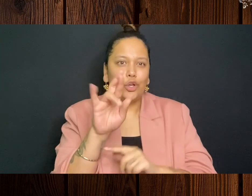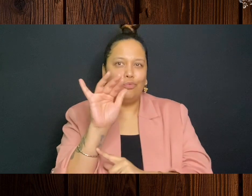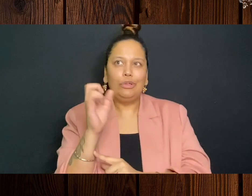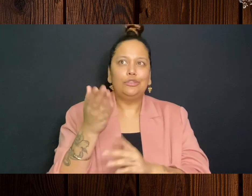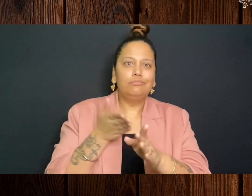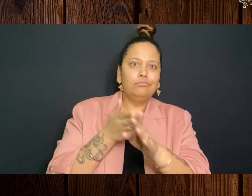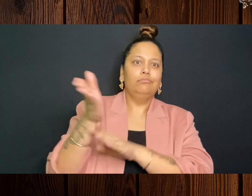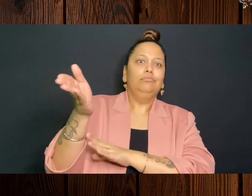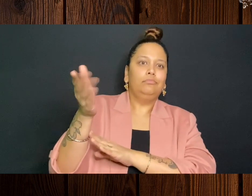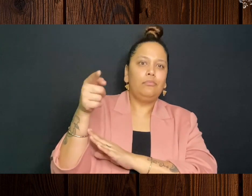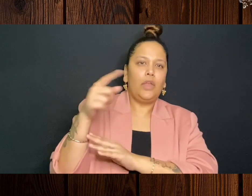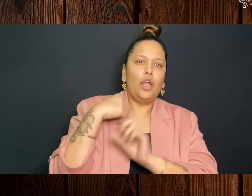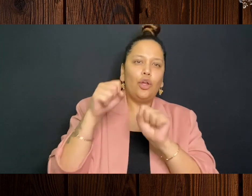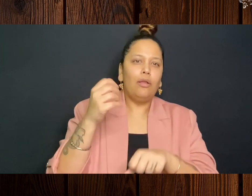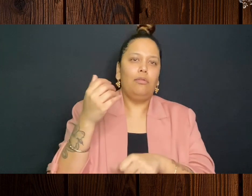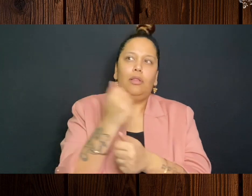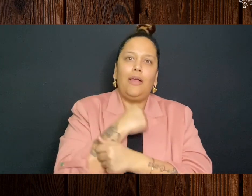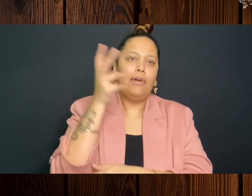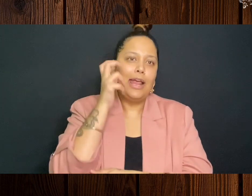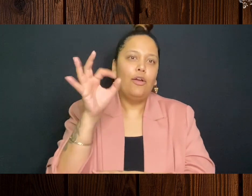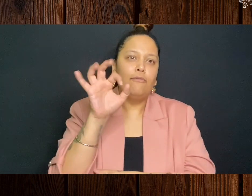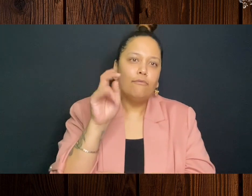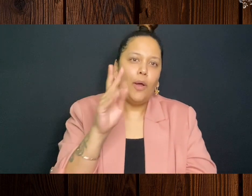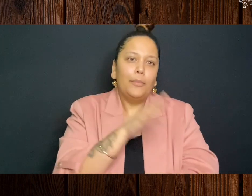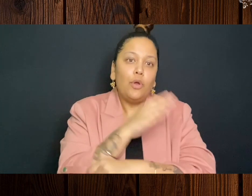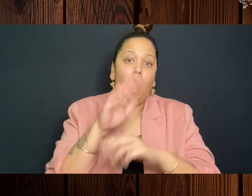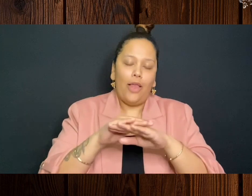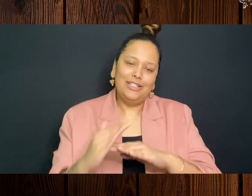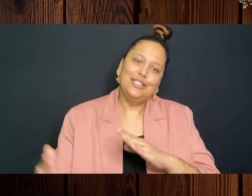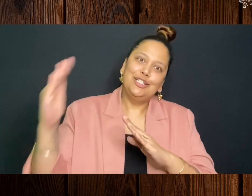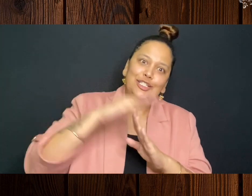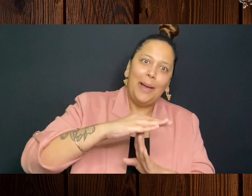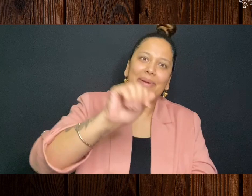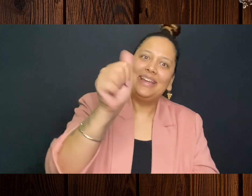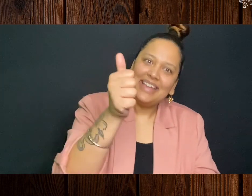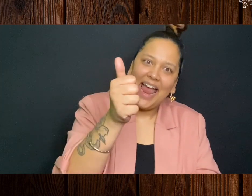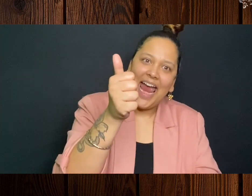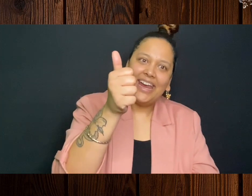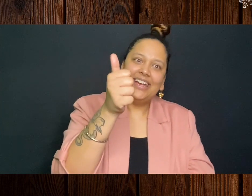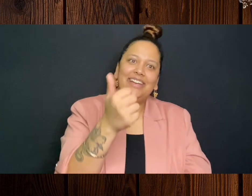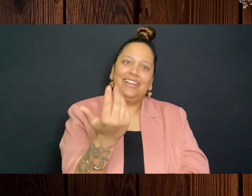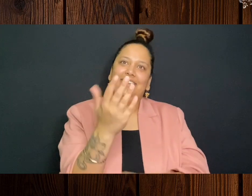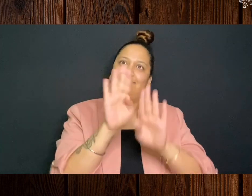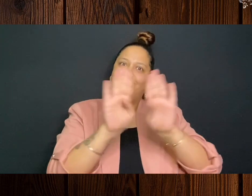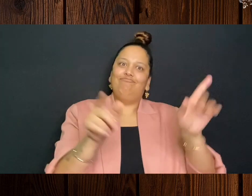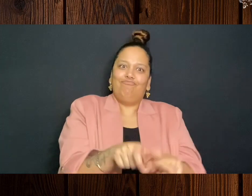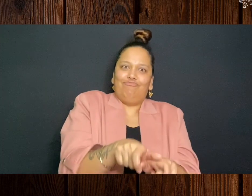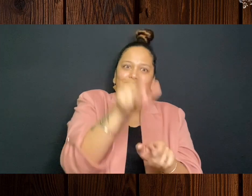I would love to hear folk music on the top 10 Billboard charts, you know what I mean? Not because I care about